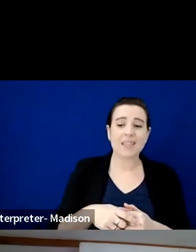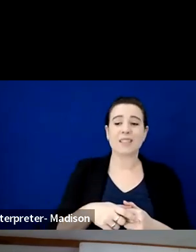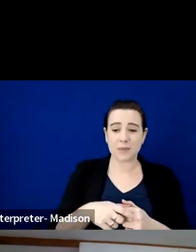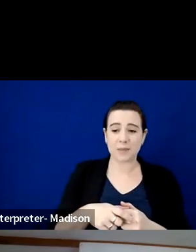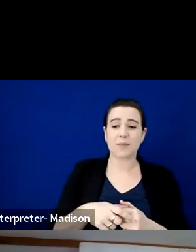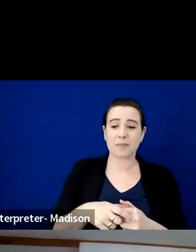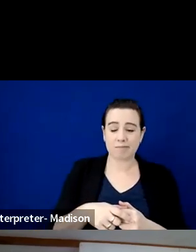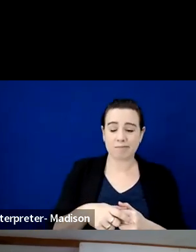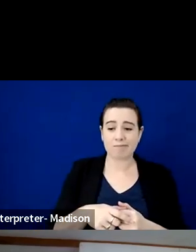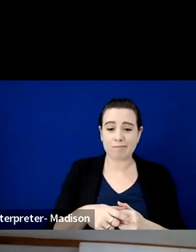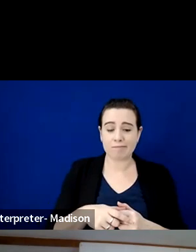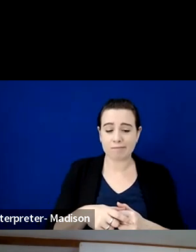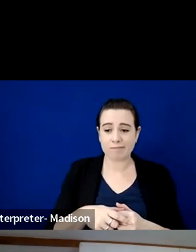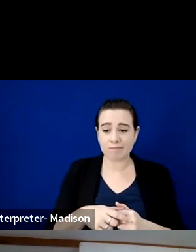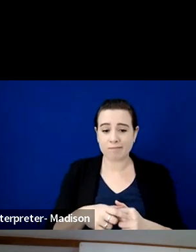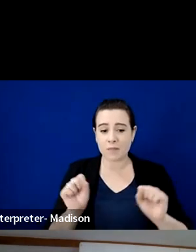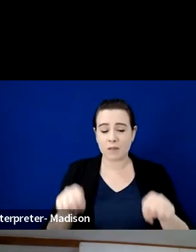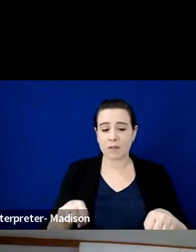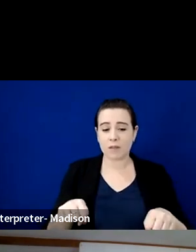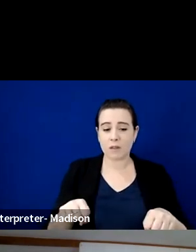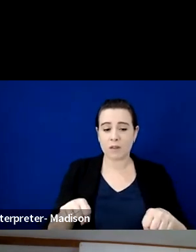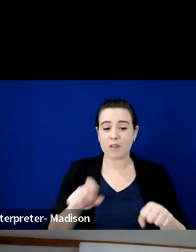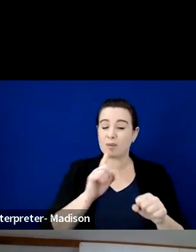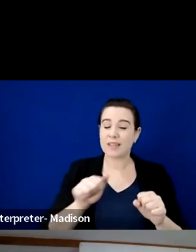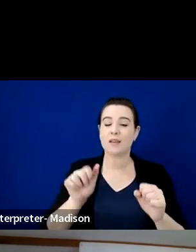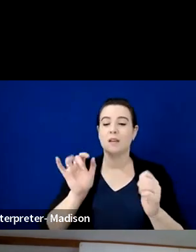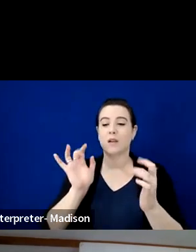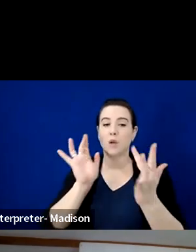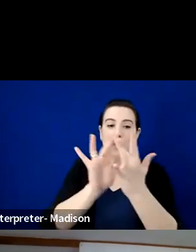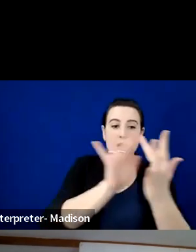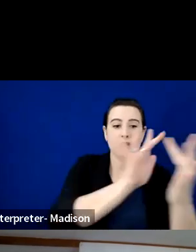I just want to reiterate a big thank-you to the CDC Foundation for funding us and letting us take the lead in this project, and I am so grateful to our centers who participated and the partnership who I leaned on a lot throughout this project, and I'm so glad that WID was able to join us today and disseminate on what they found.